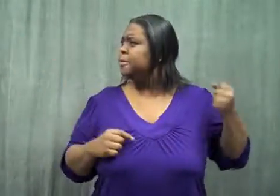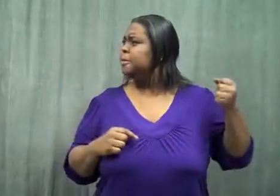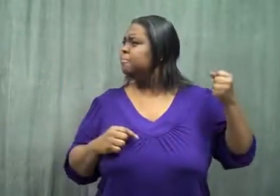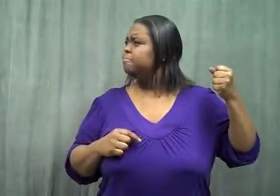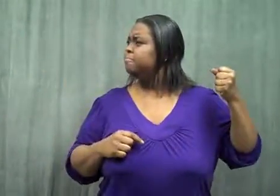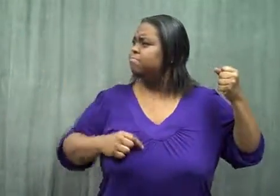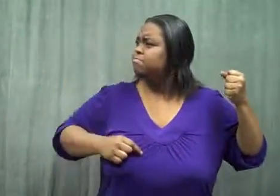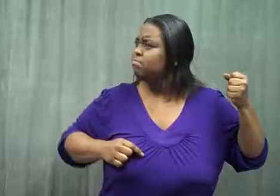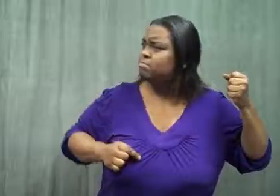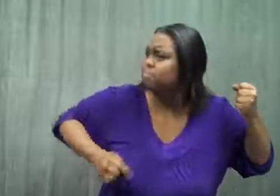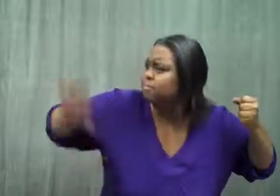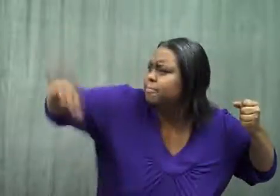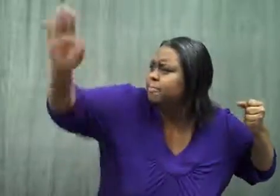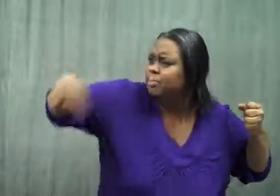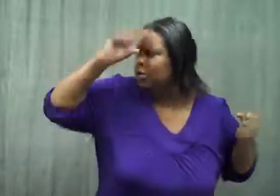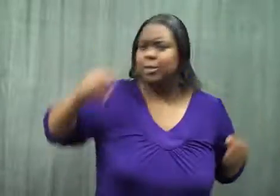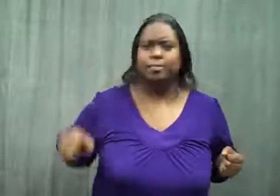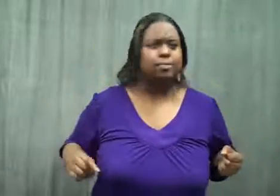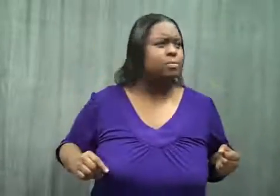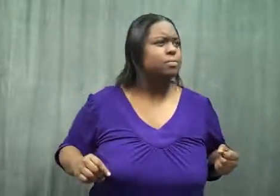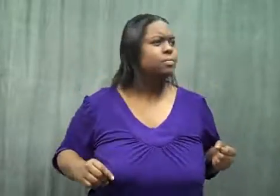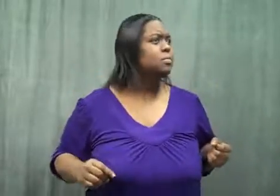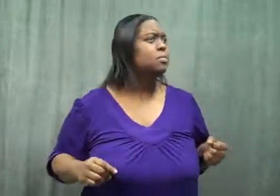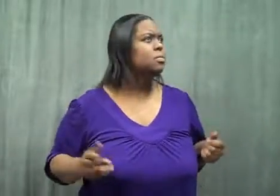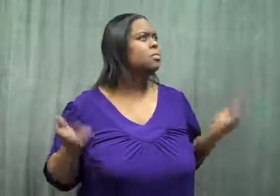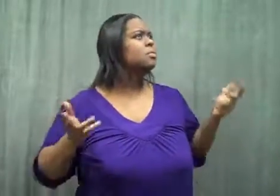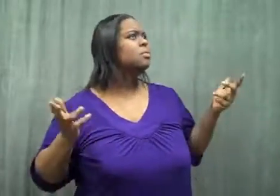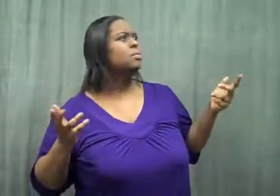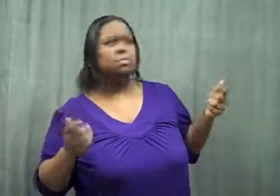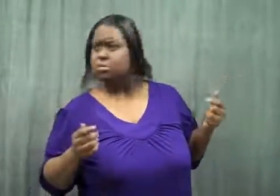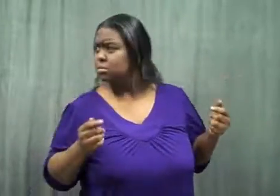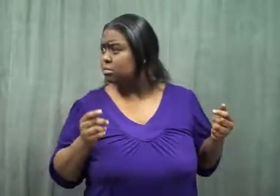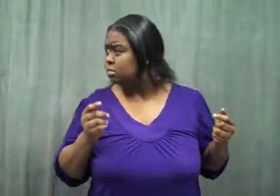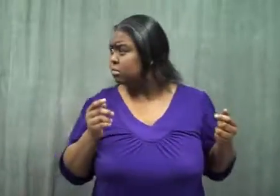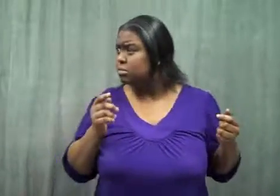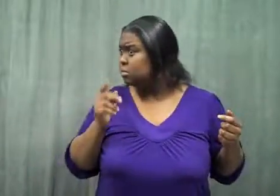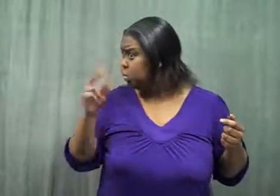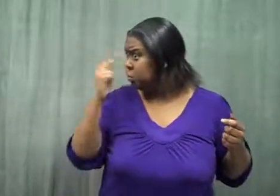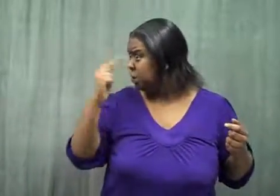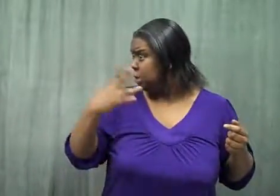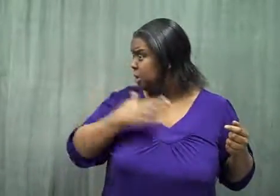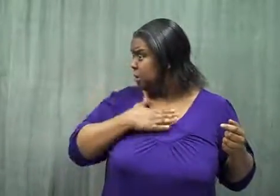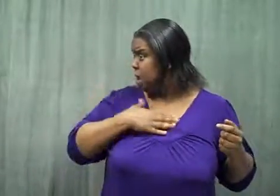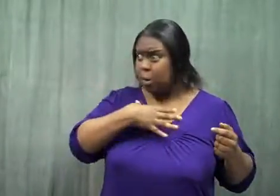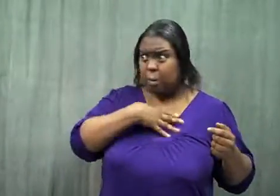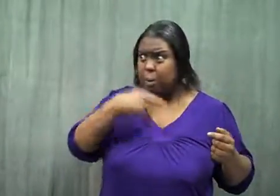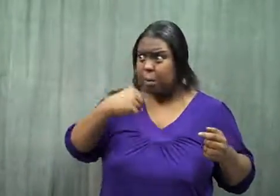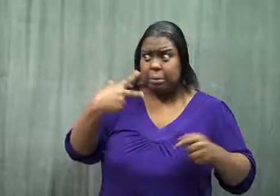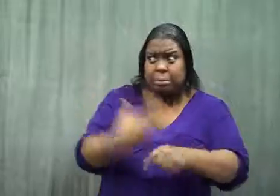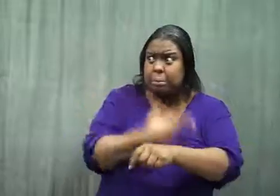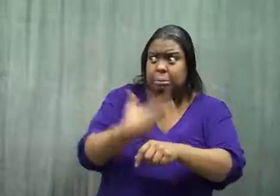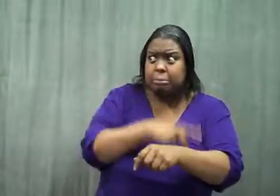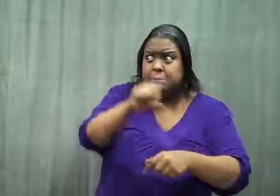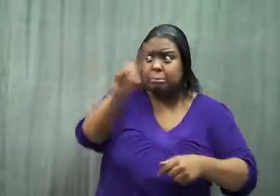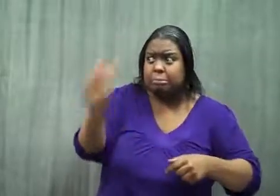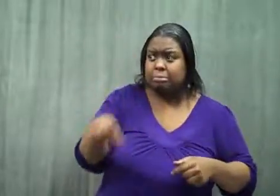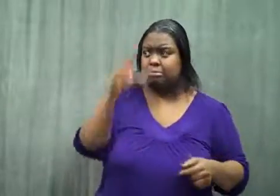He asked the boy, "Did you see my white lamb?"